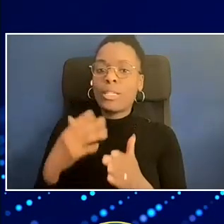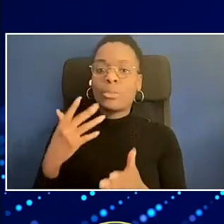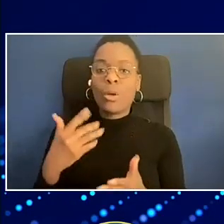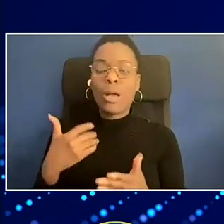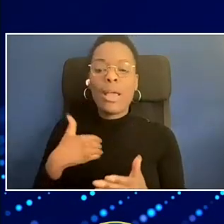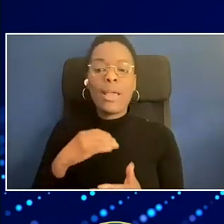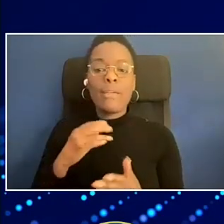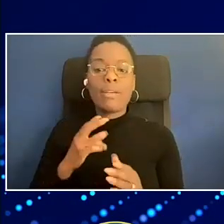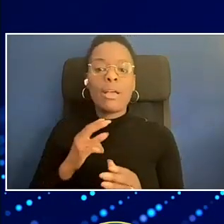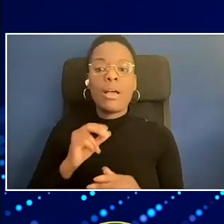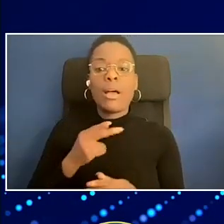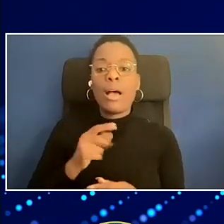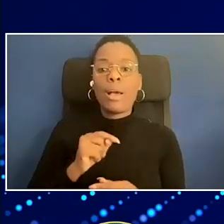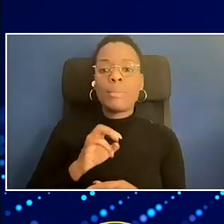helps the inclusive access program work.